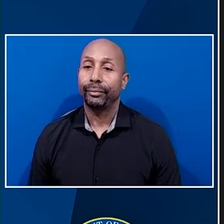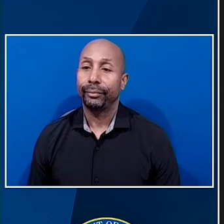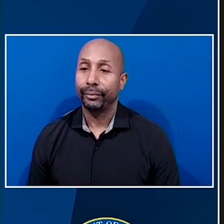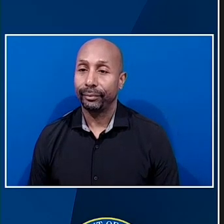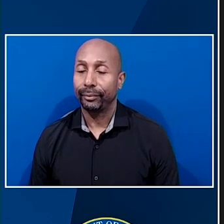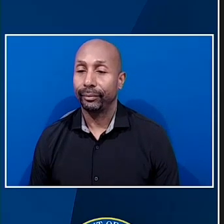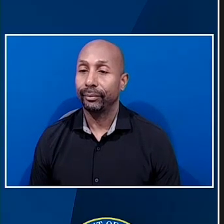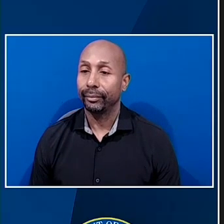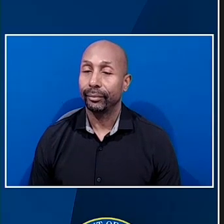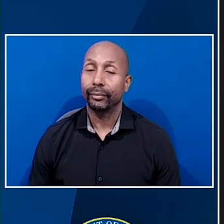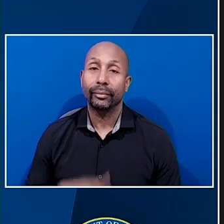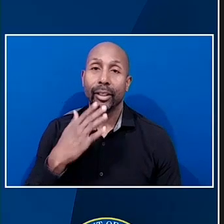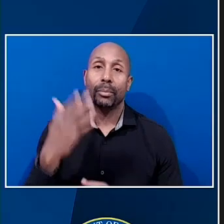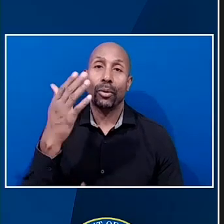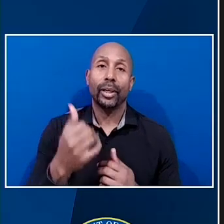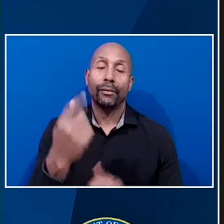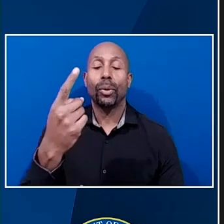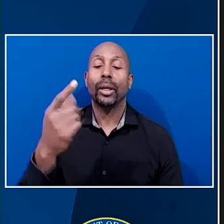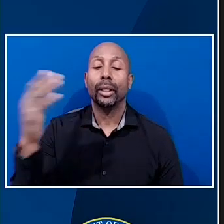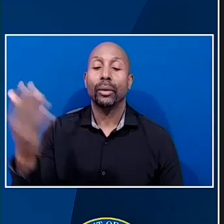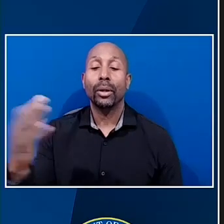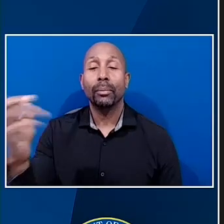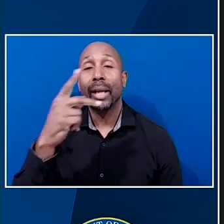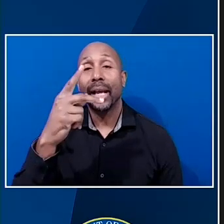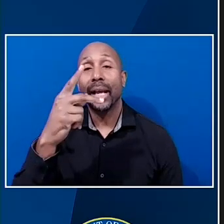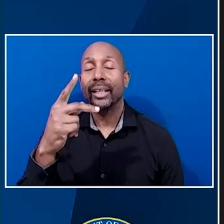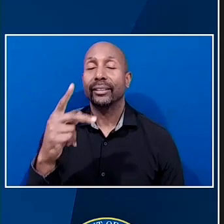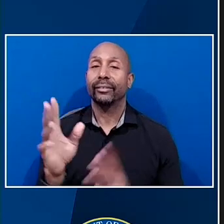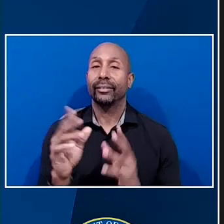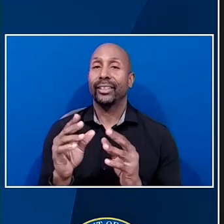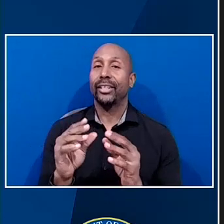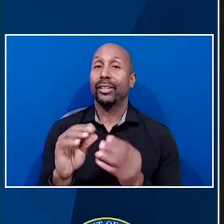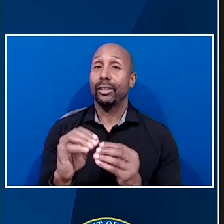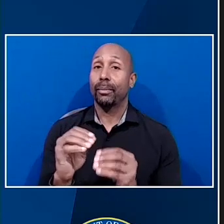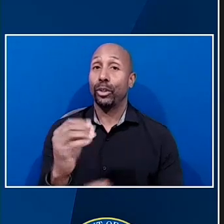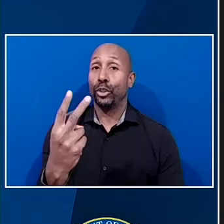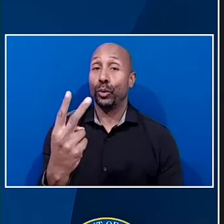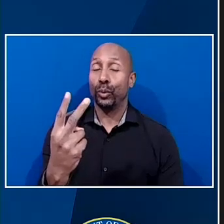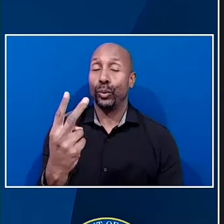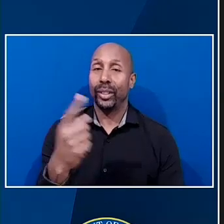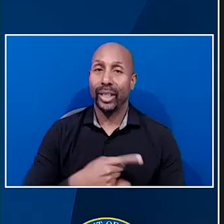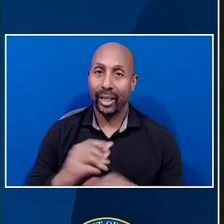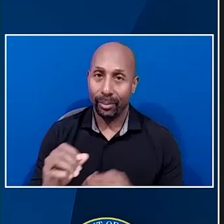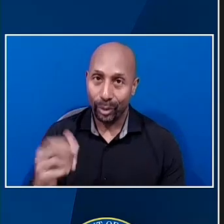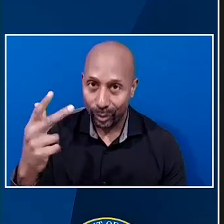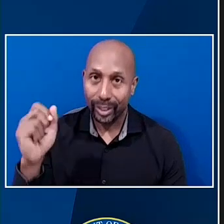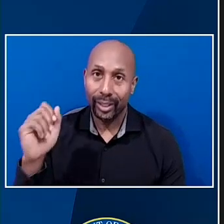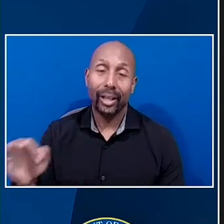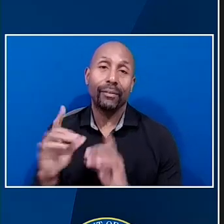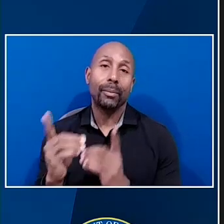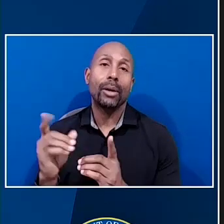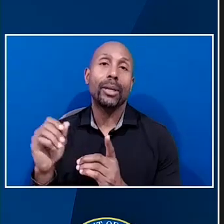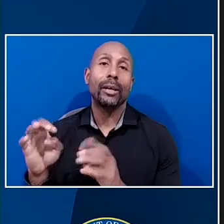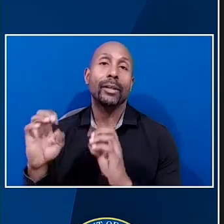Good morning, everyone, and welcome back to session two, day three of the Department of Education Program Integrity and